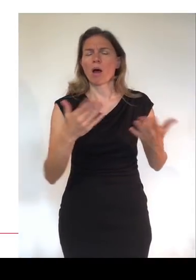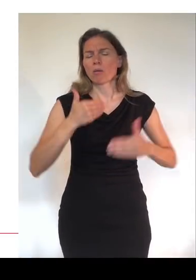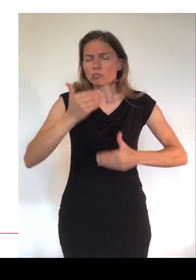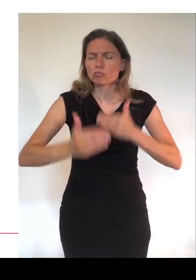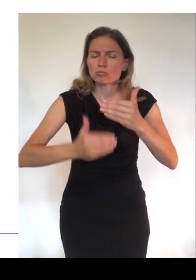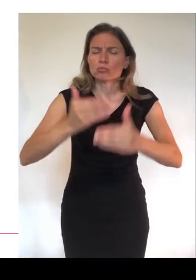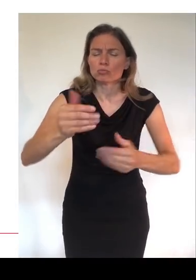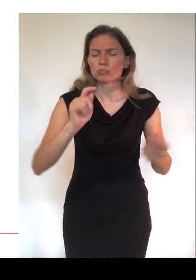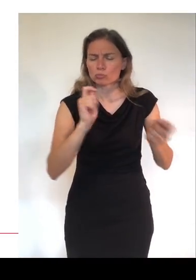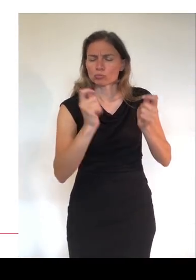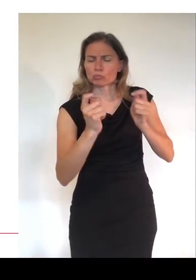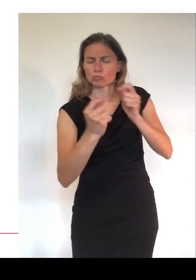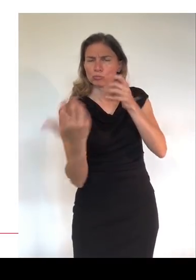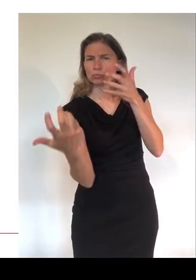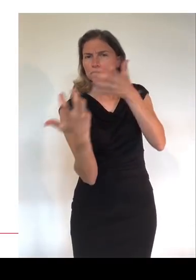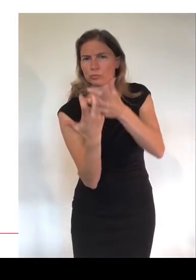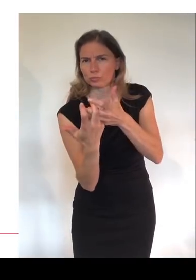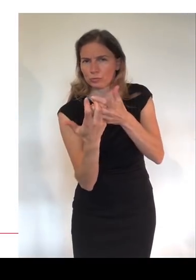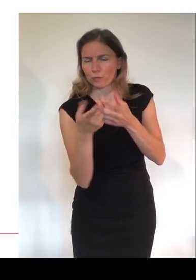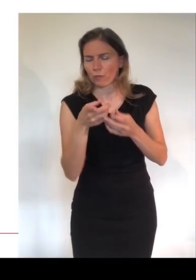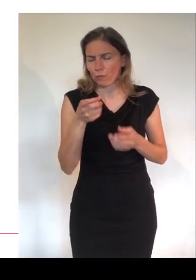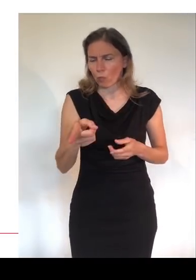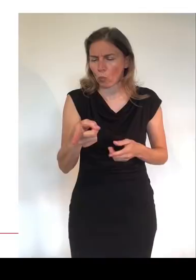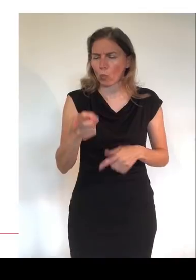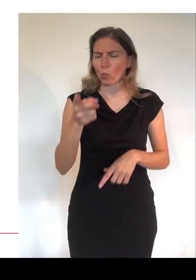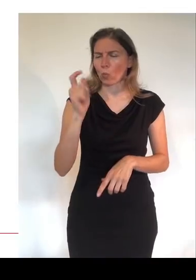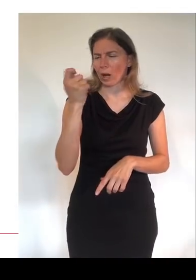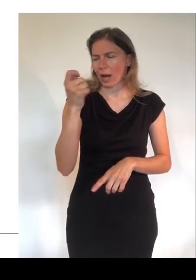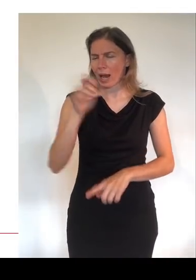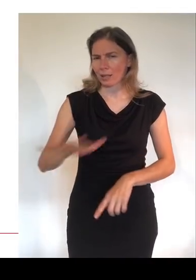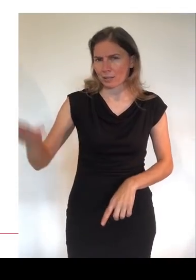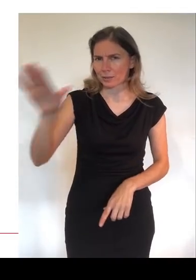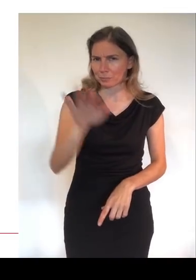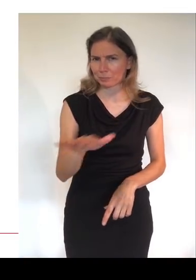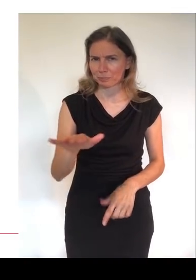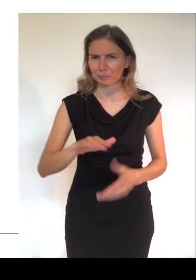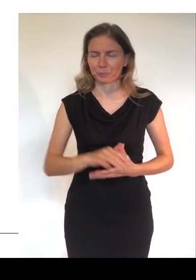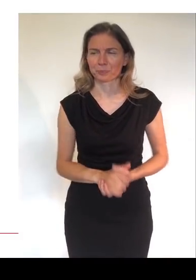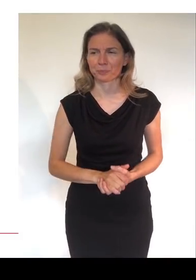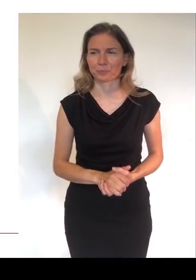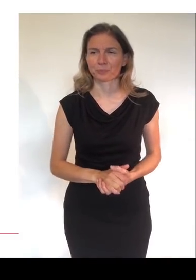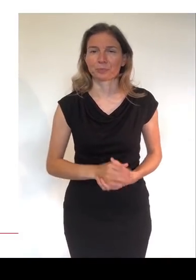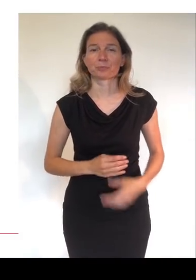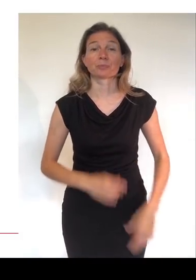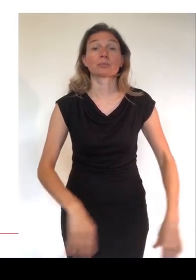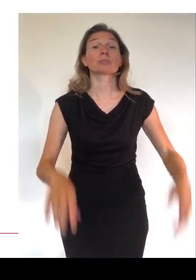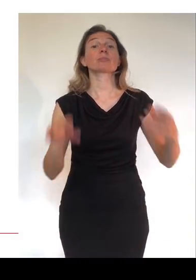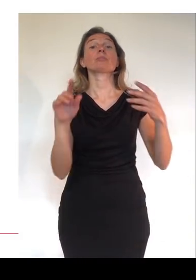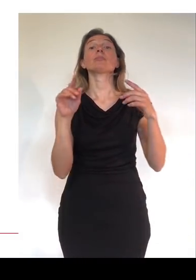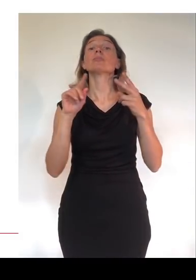process the other adaptation that we did is that this observation list is no